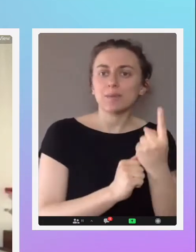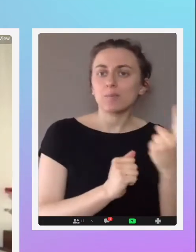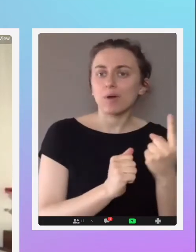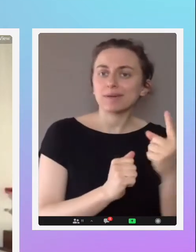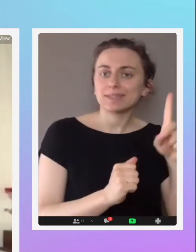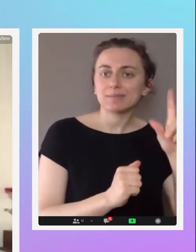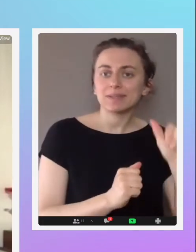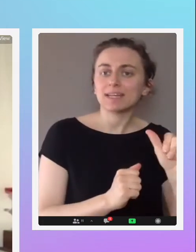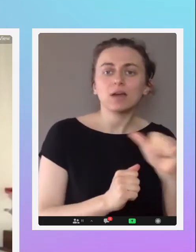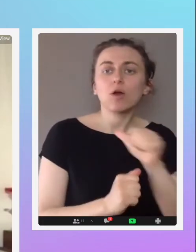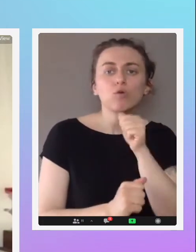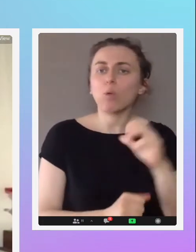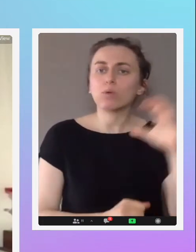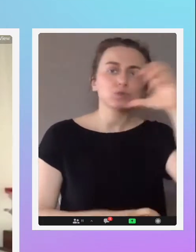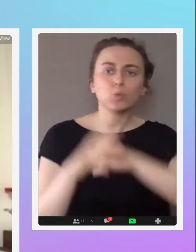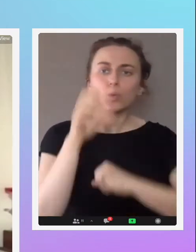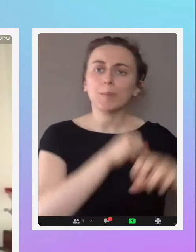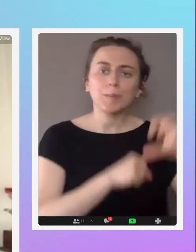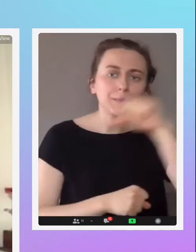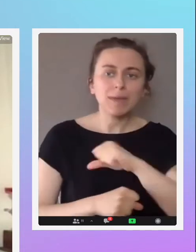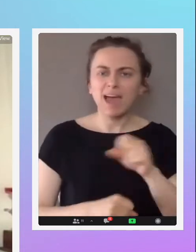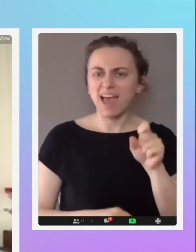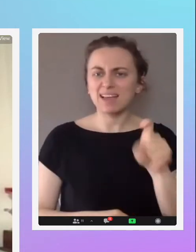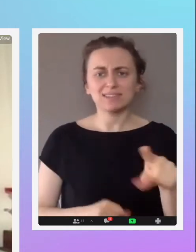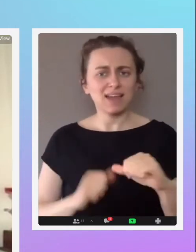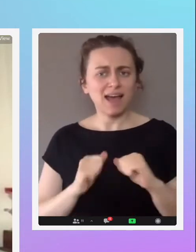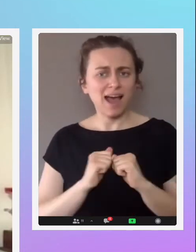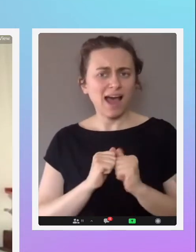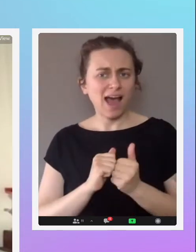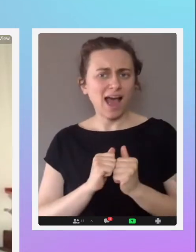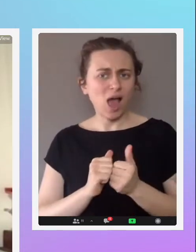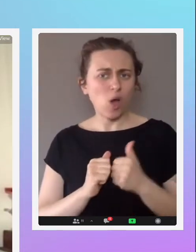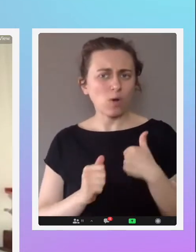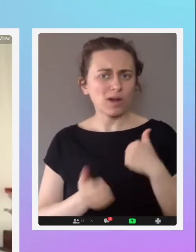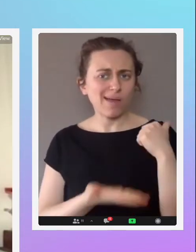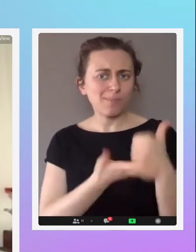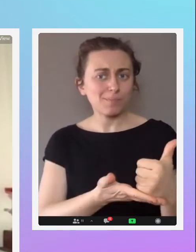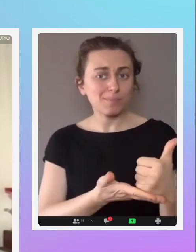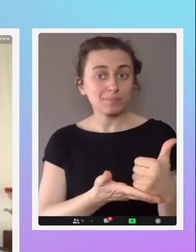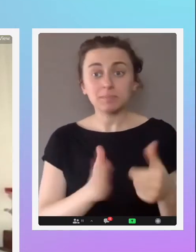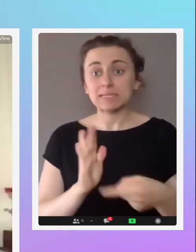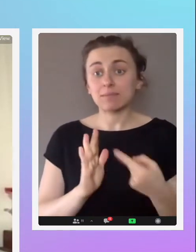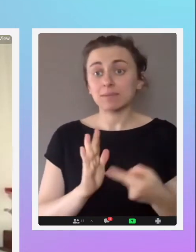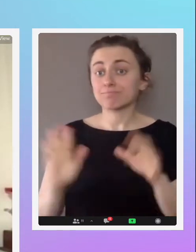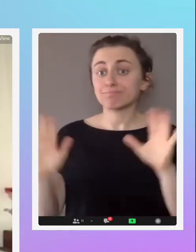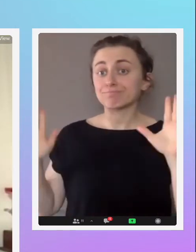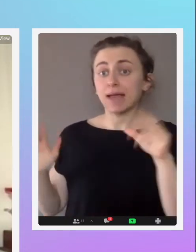"how can I be helpful?" Sometimes the answer is, "I don't need help thank you very much."